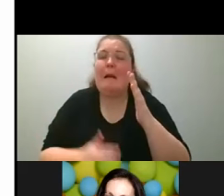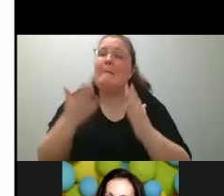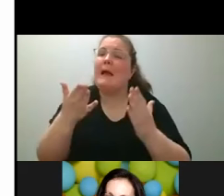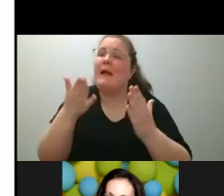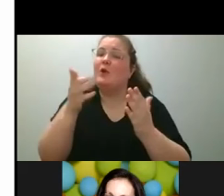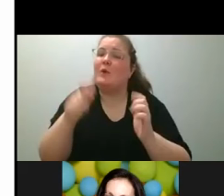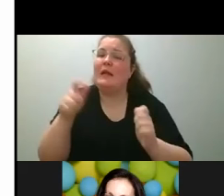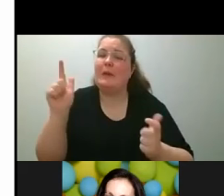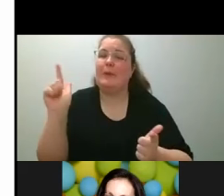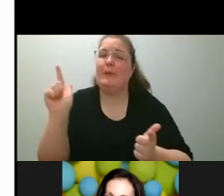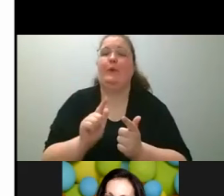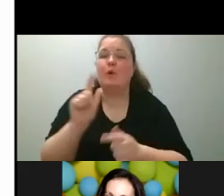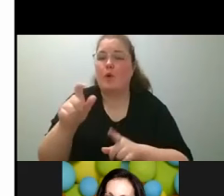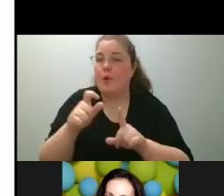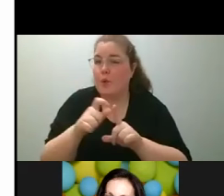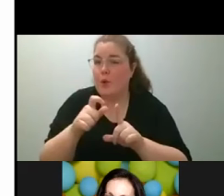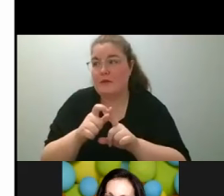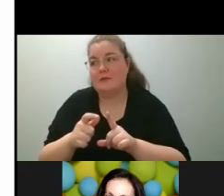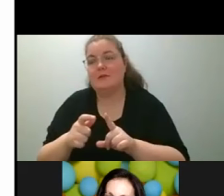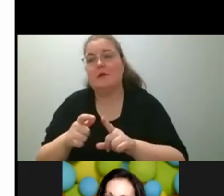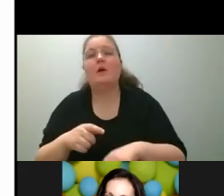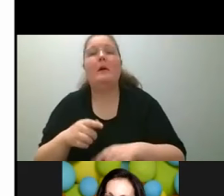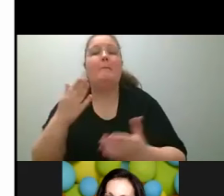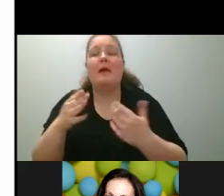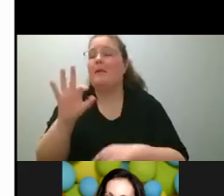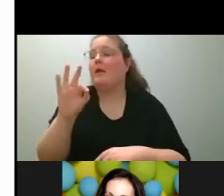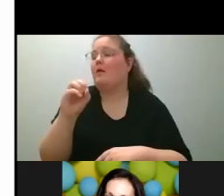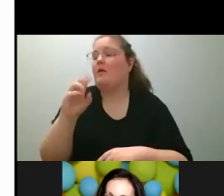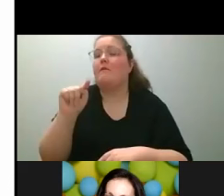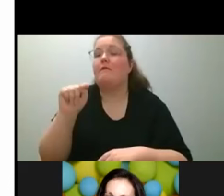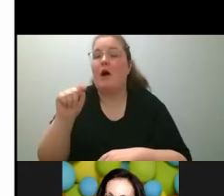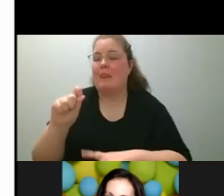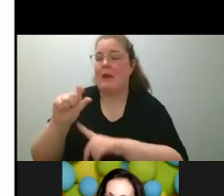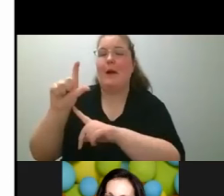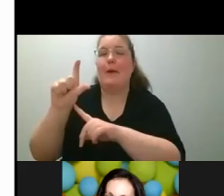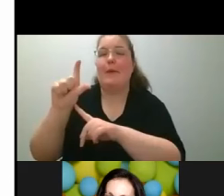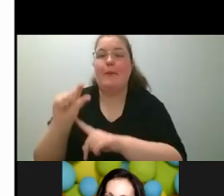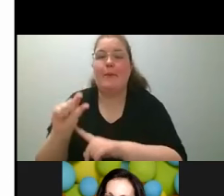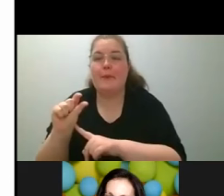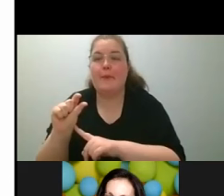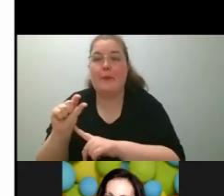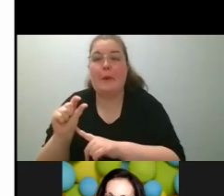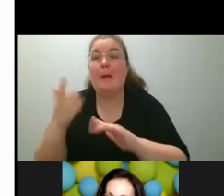in terms of scaling down the font size, perhaps even changing the font in its entirety